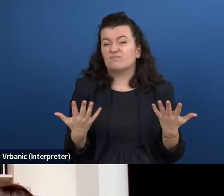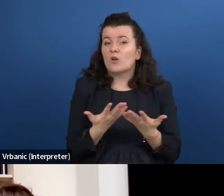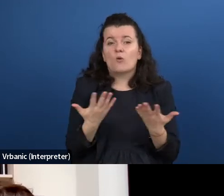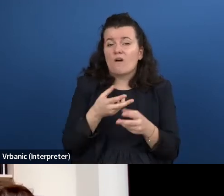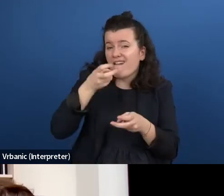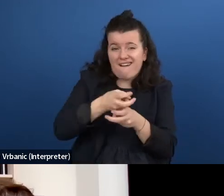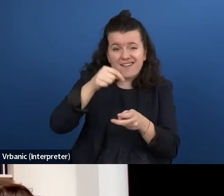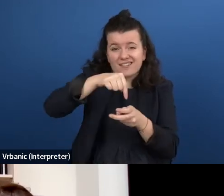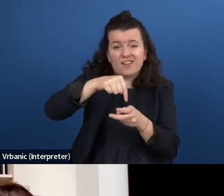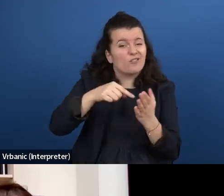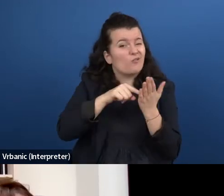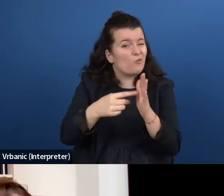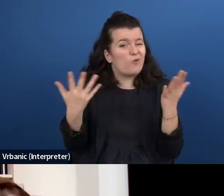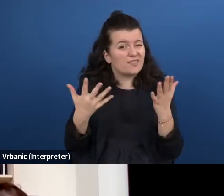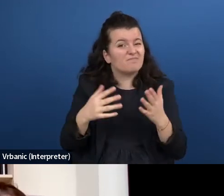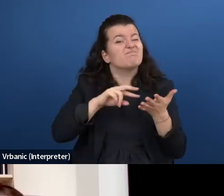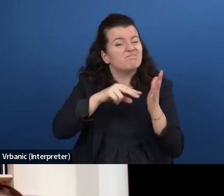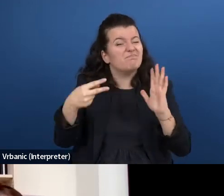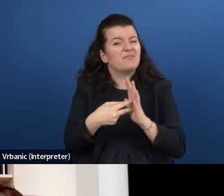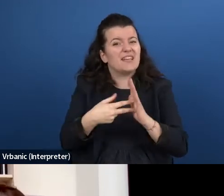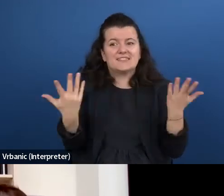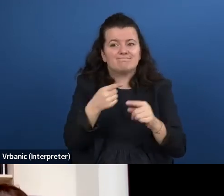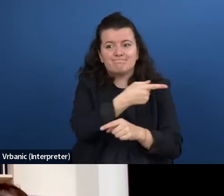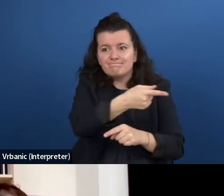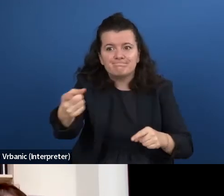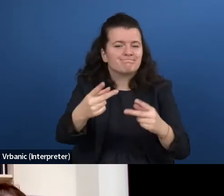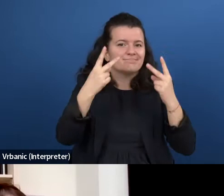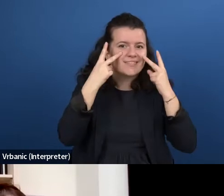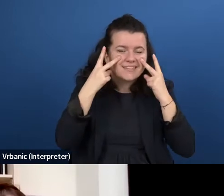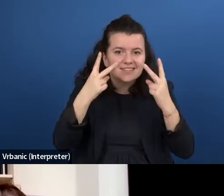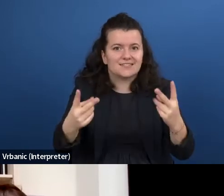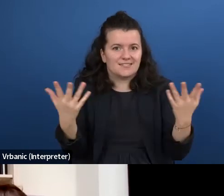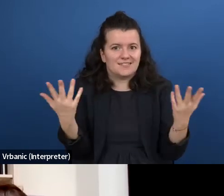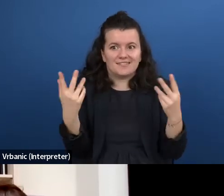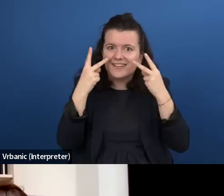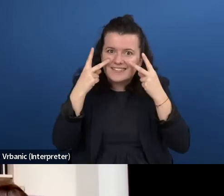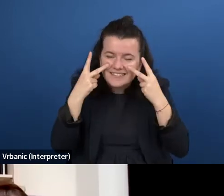It is impossible, it was very difficult to contact this target audience